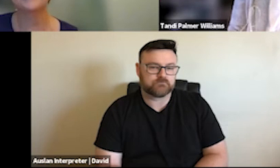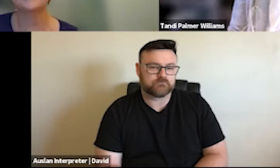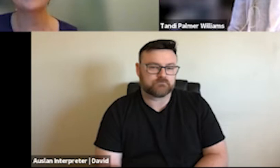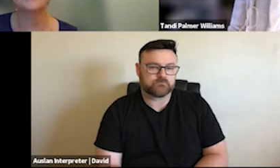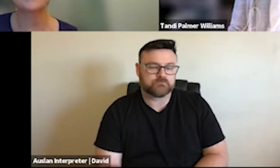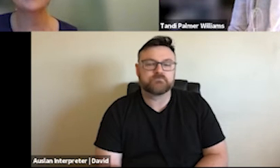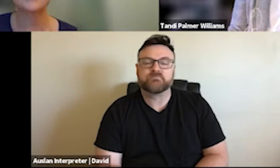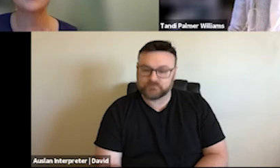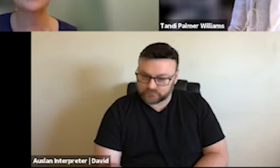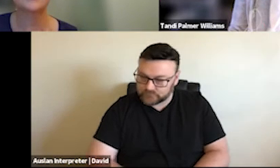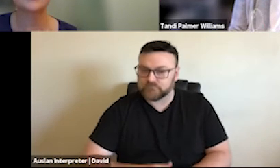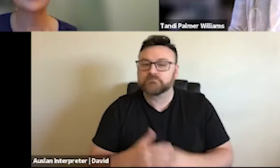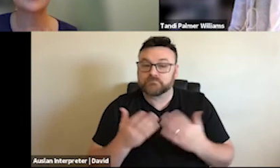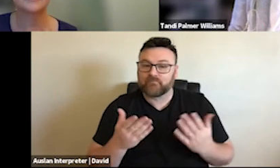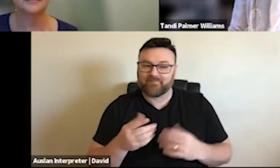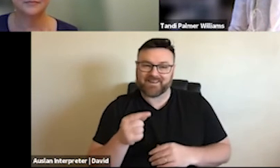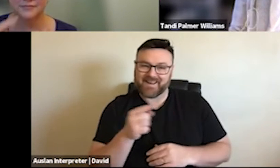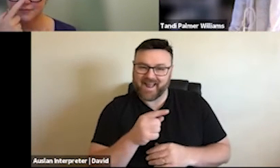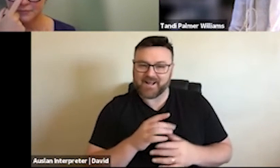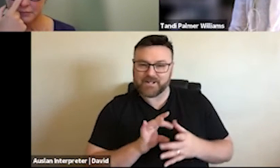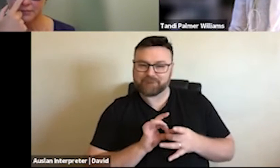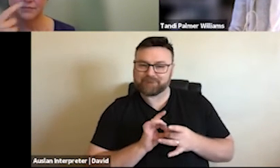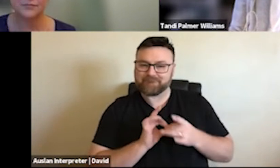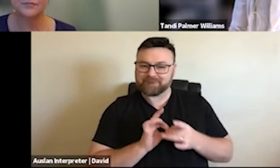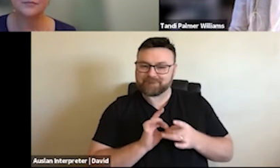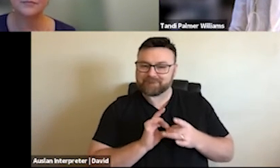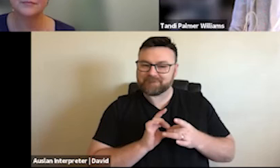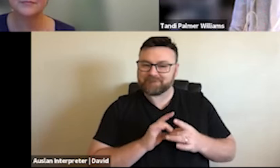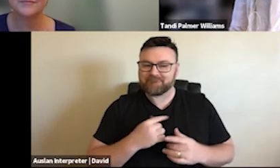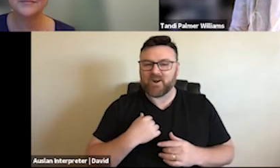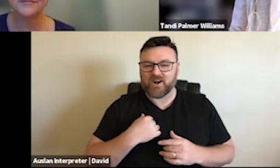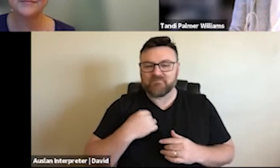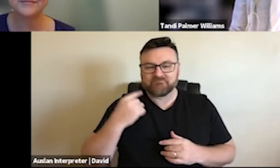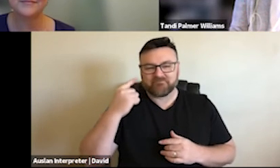It's that sense of connection I think that I'm really thinking about at the moment.